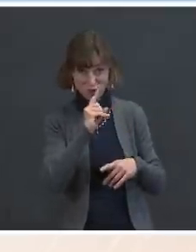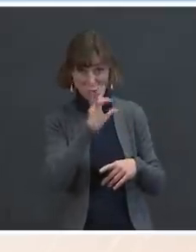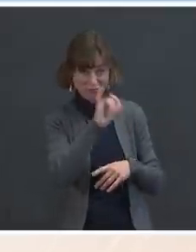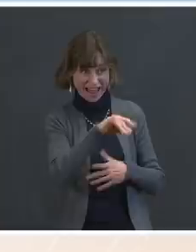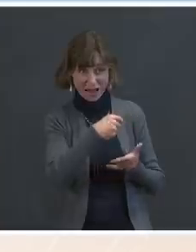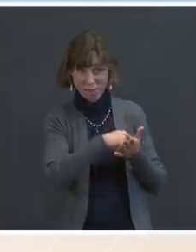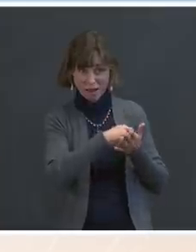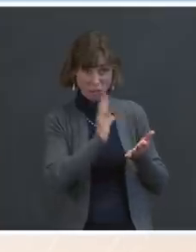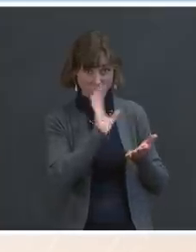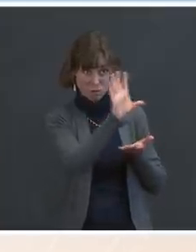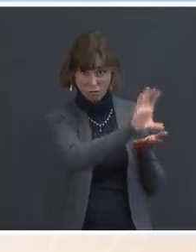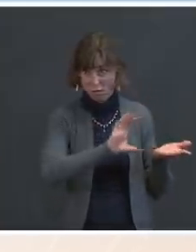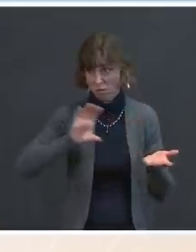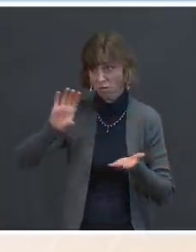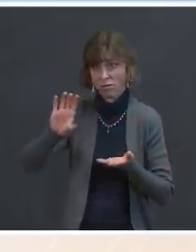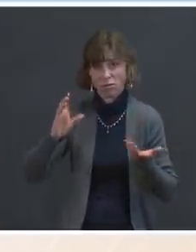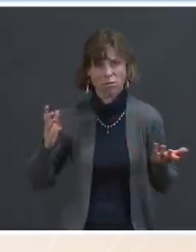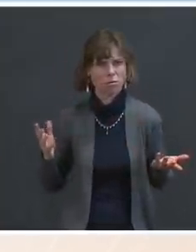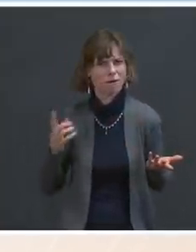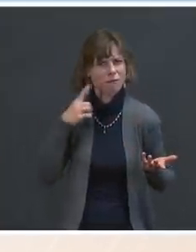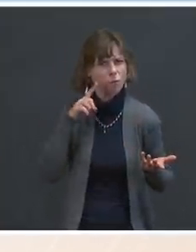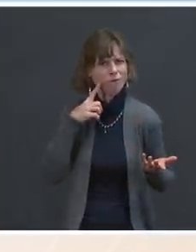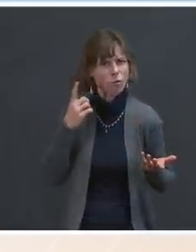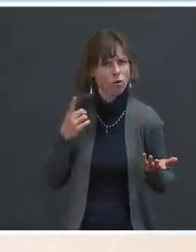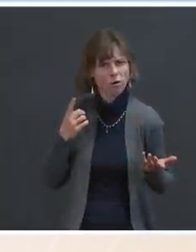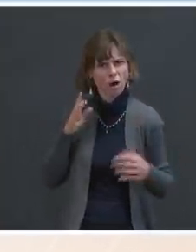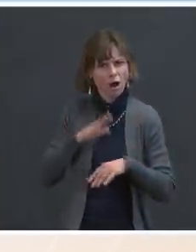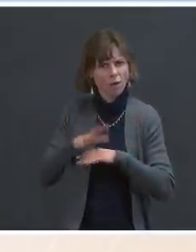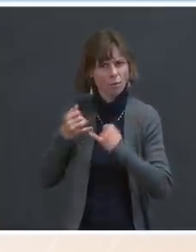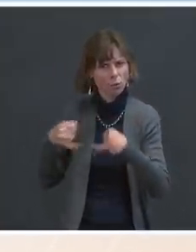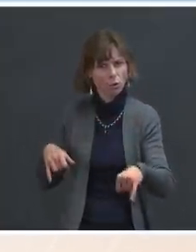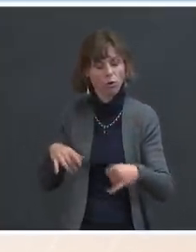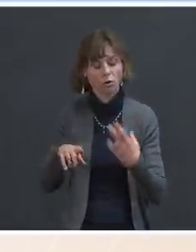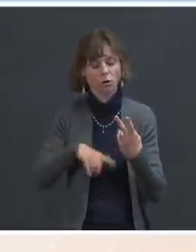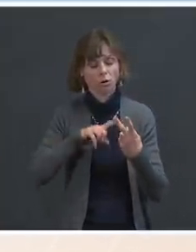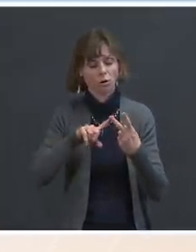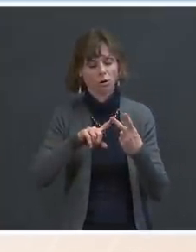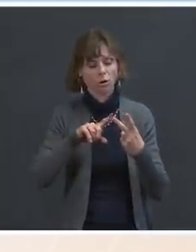and to what along the border right now? Secondly, you discussed messaging.